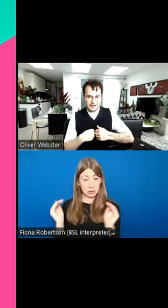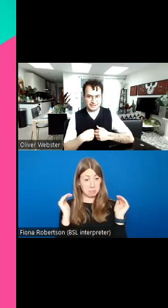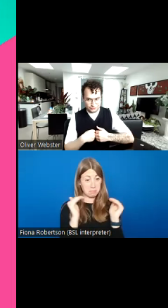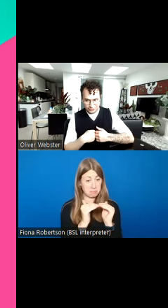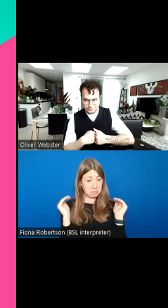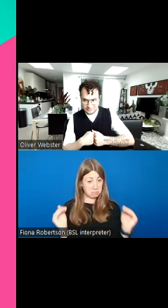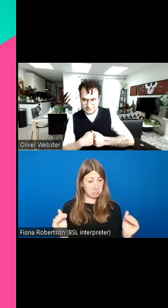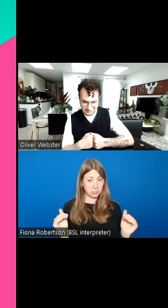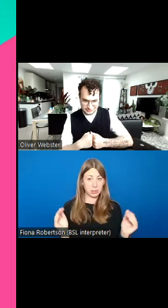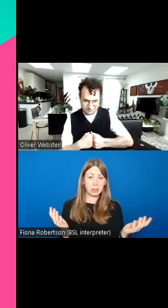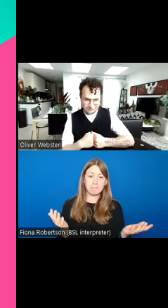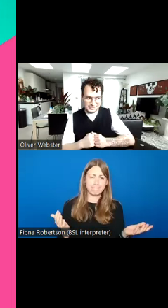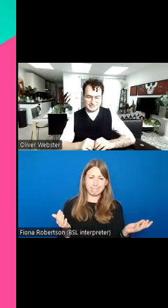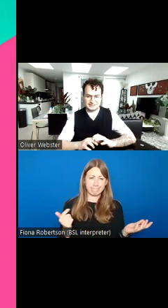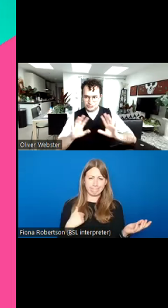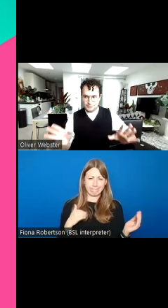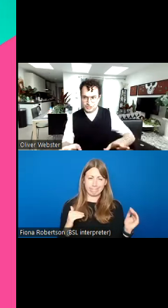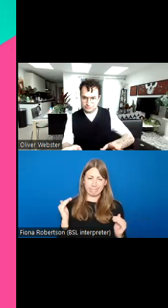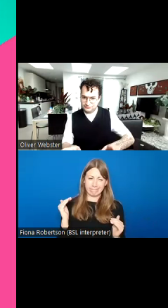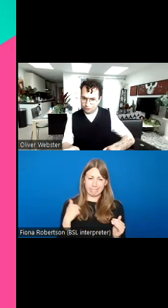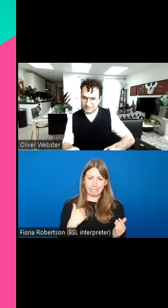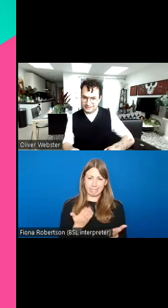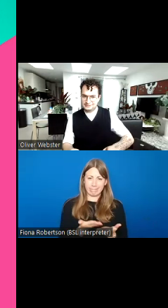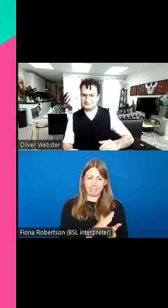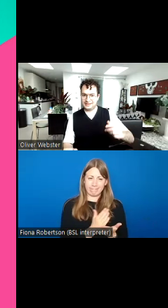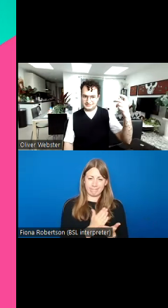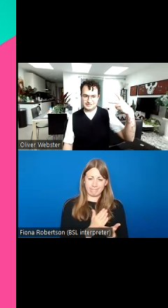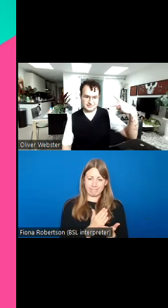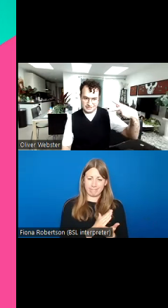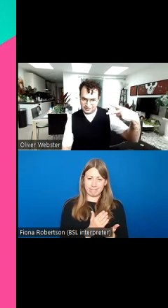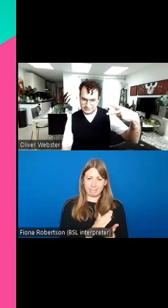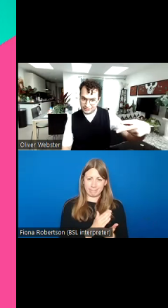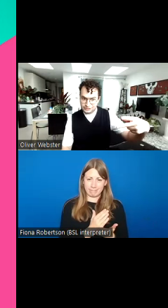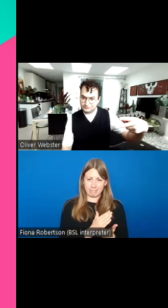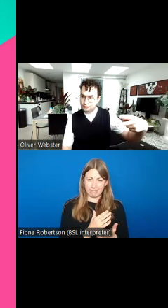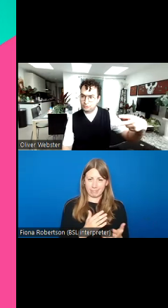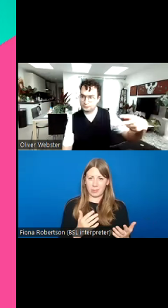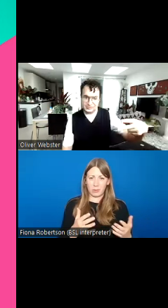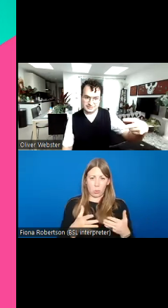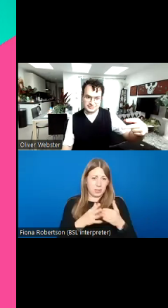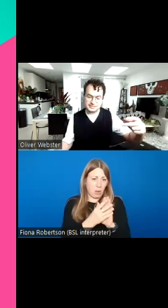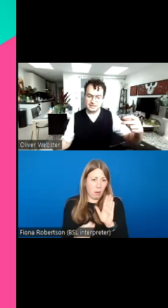I cannot currently be certain. There's too much extra formatting like the dashes for multiple speakers,